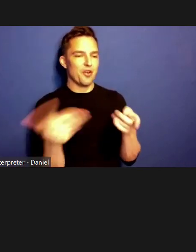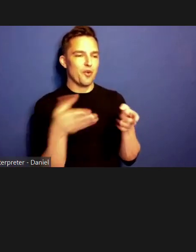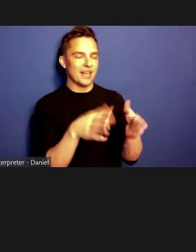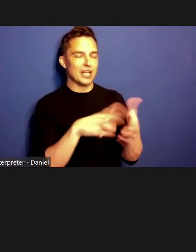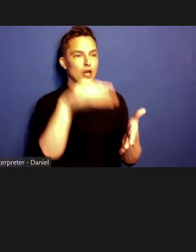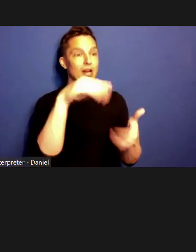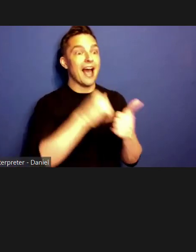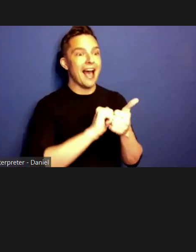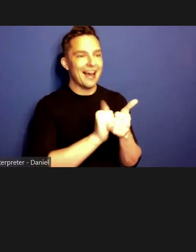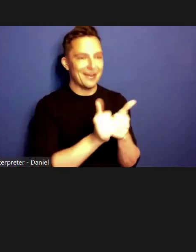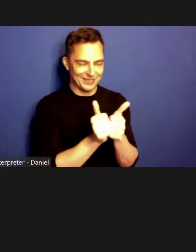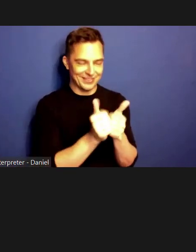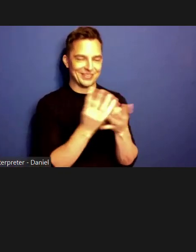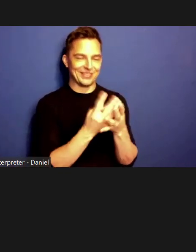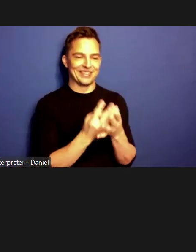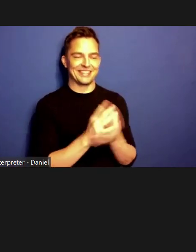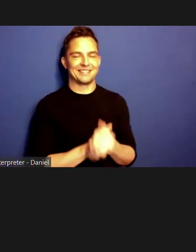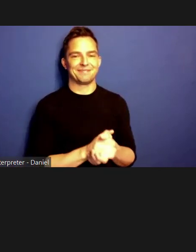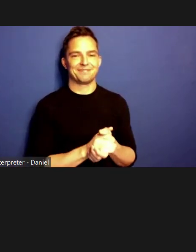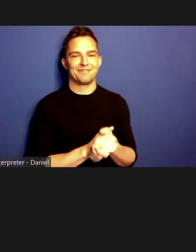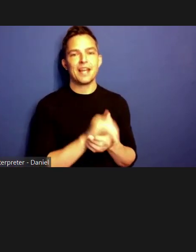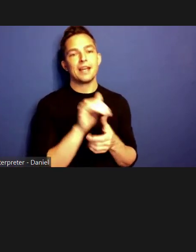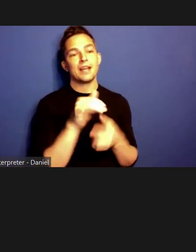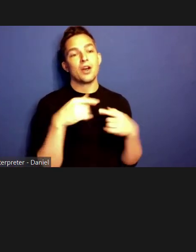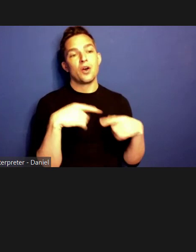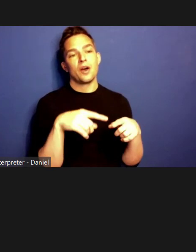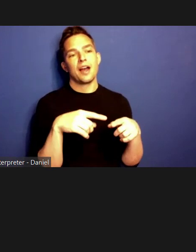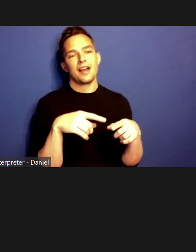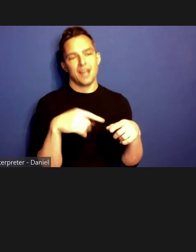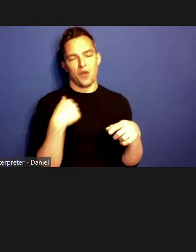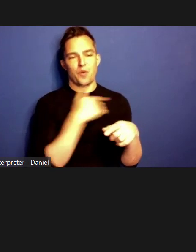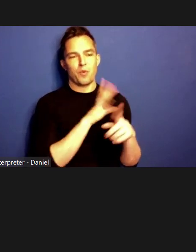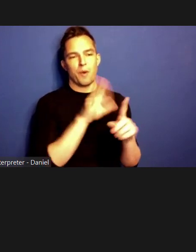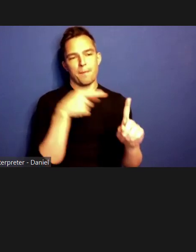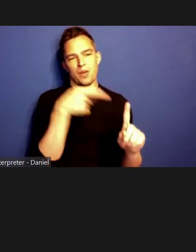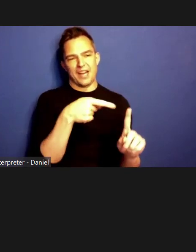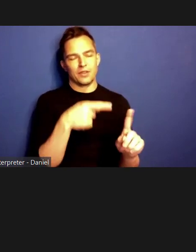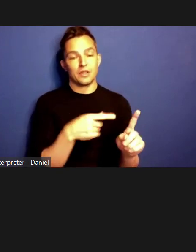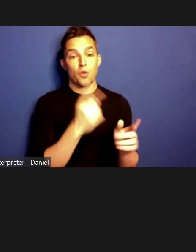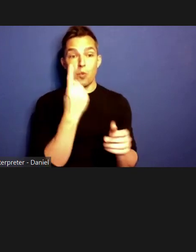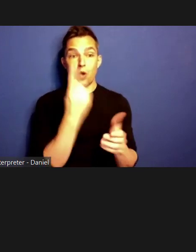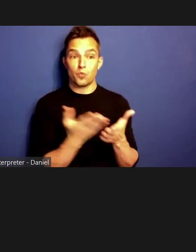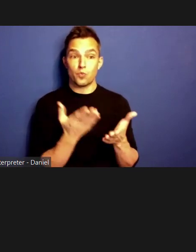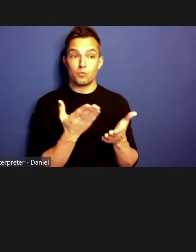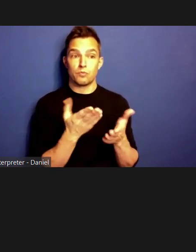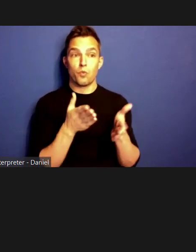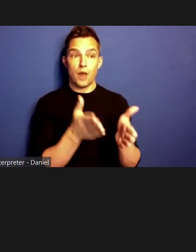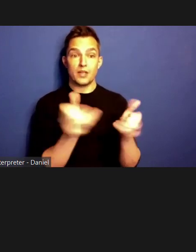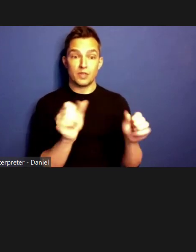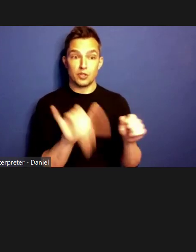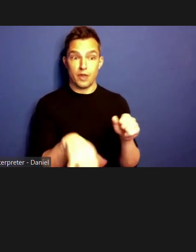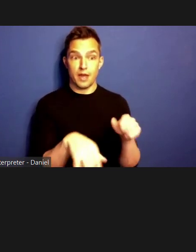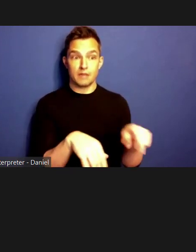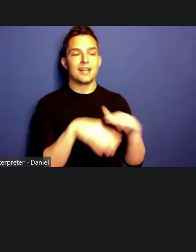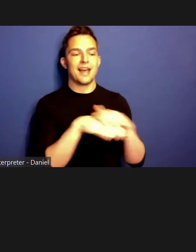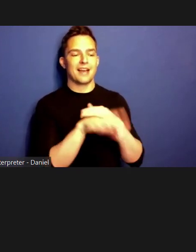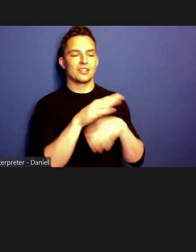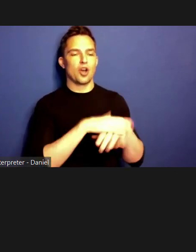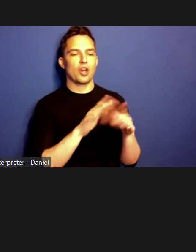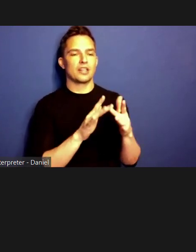out, one way you can do that is to access the online courses through our website, which we will show you today.